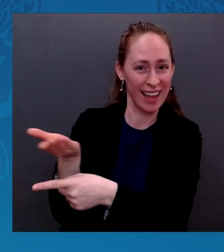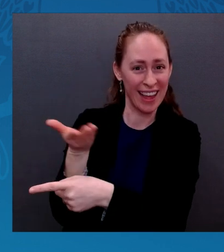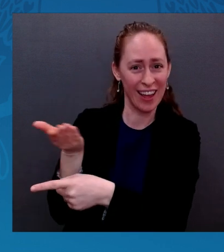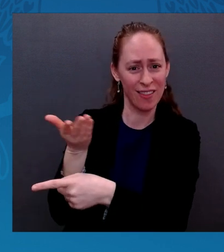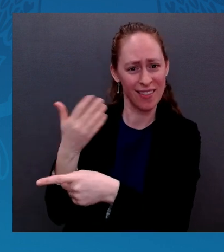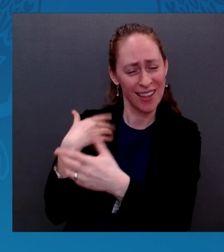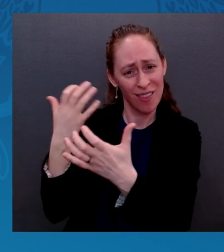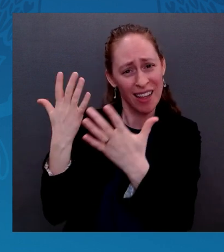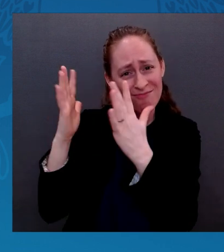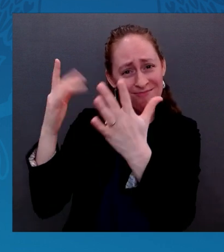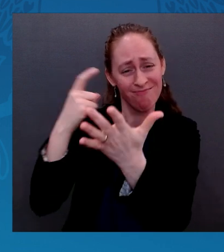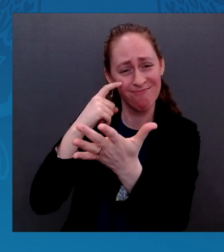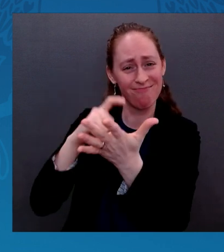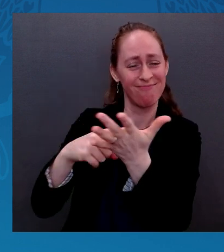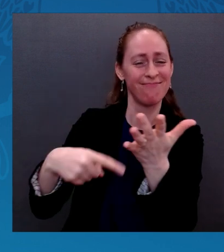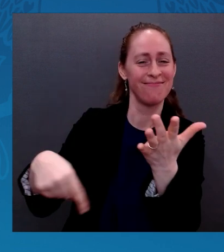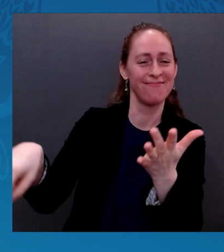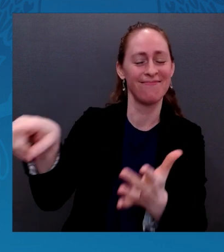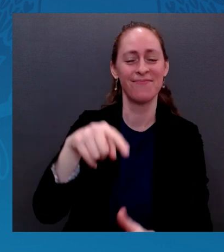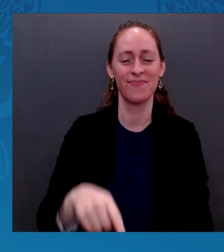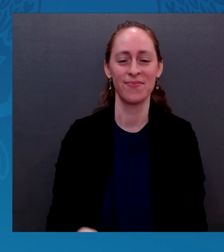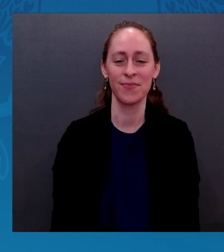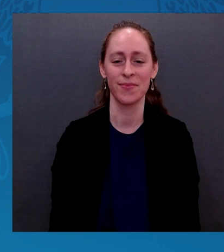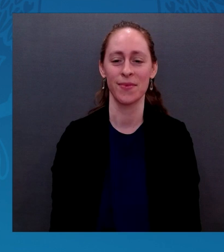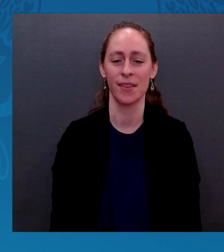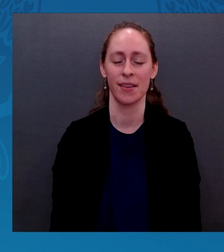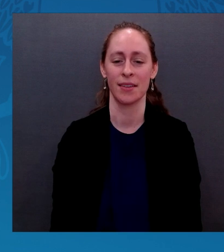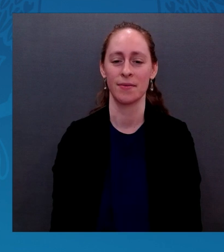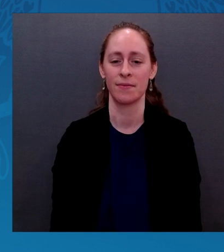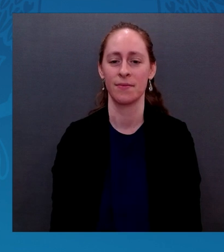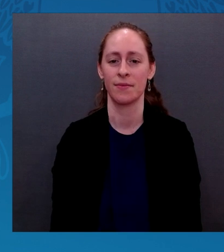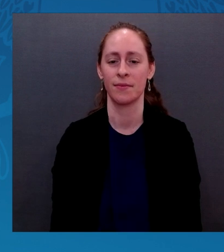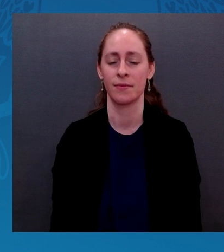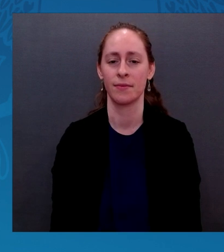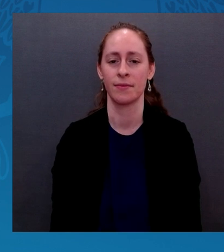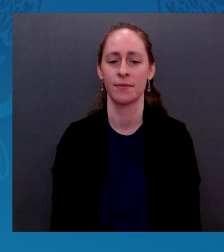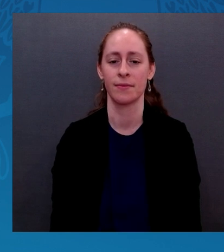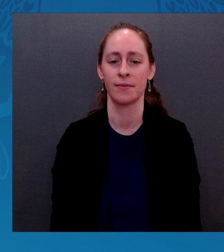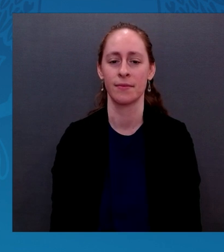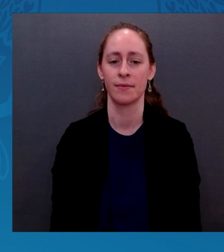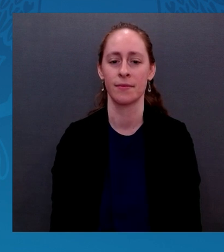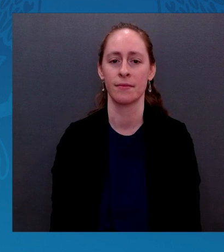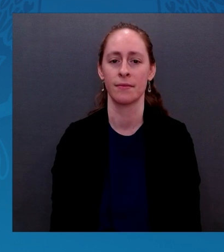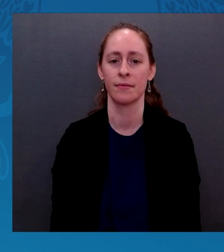And while we cannot ignore that led exposure has been a health crisis focused primarily in our cities